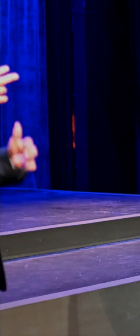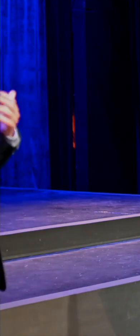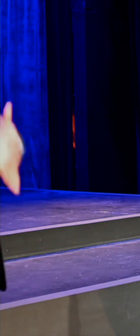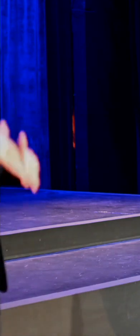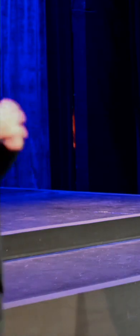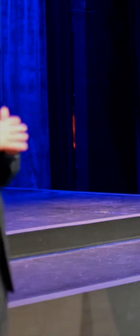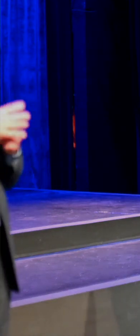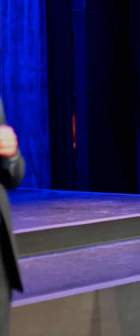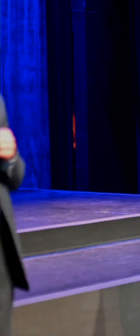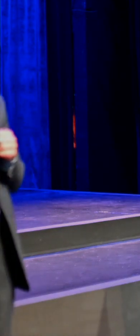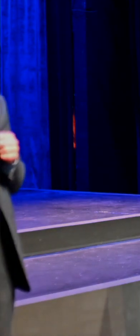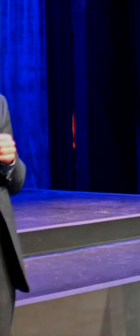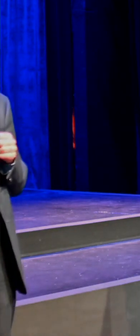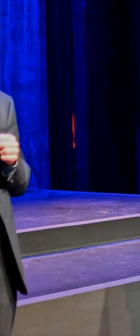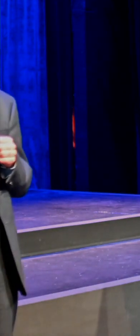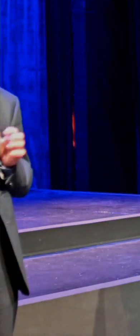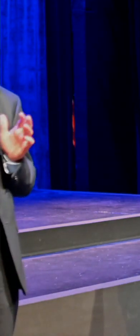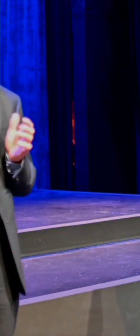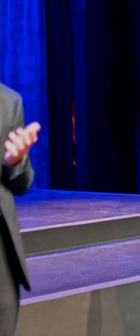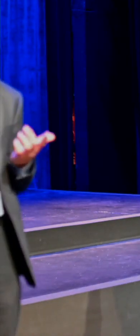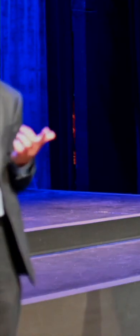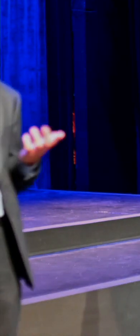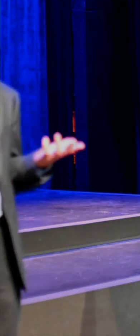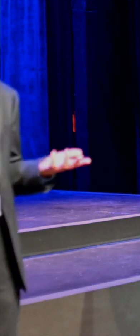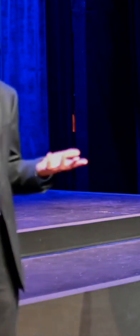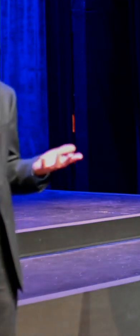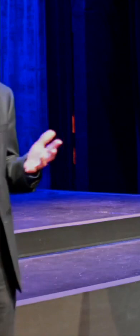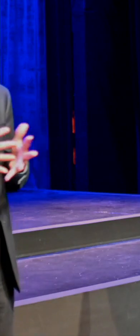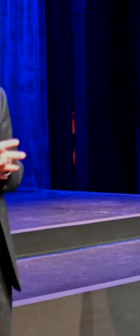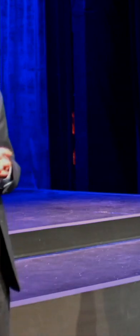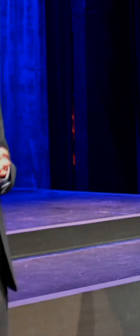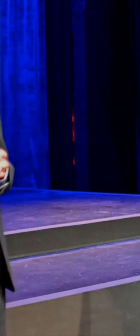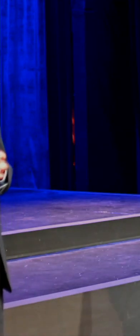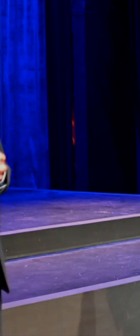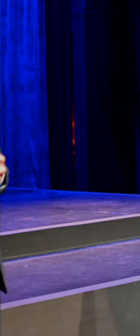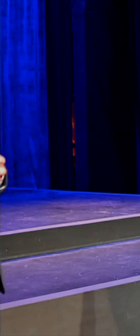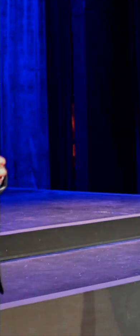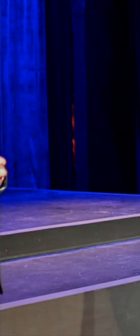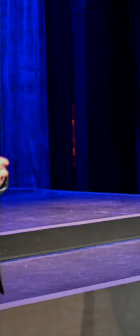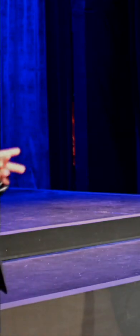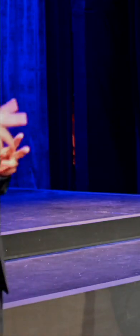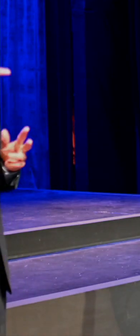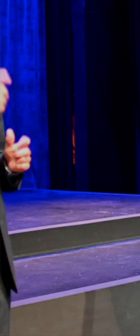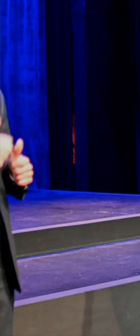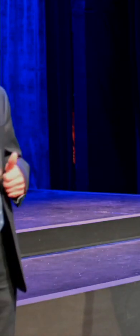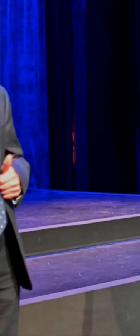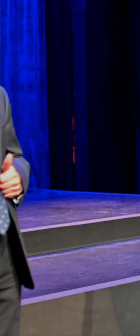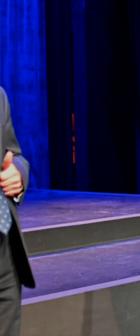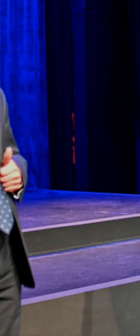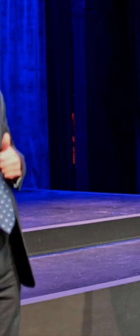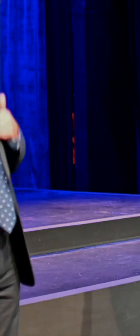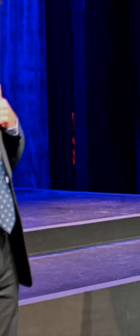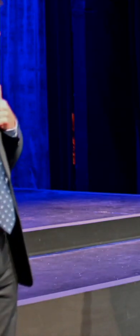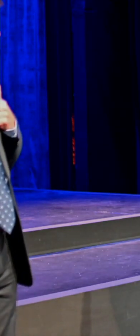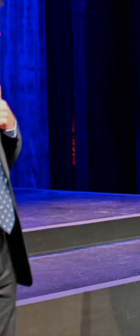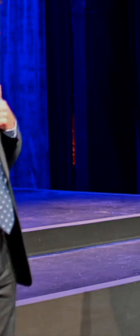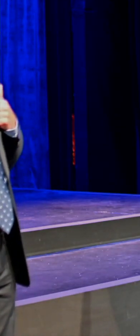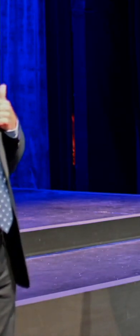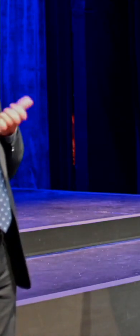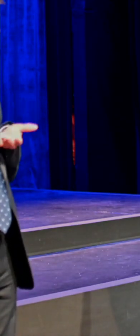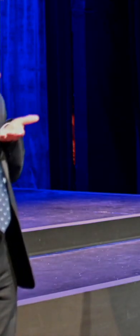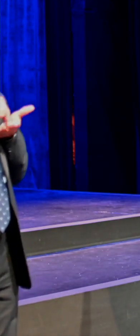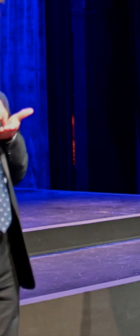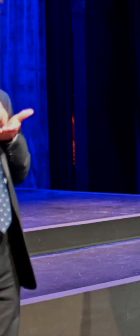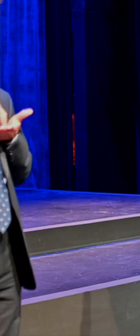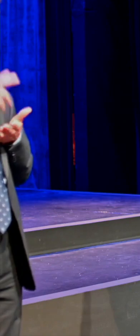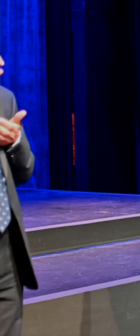point? So I had to live with the fact that I I had a disability that wasn't going anywhere. I